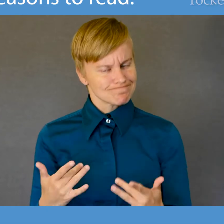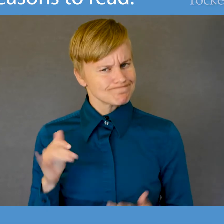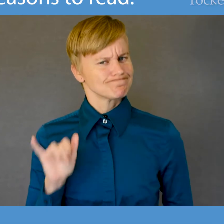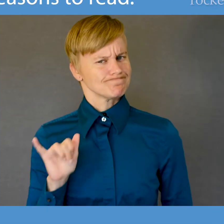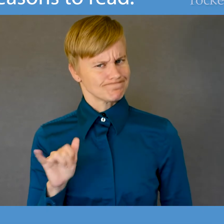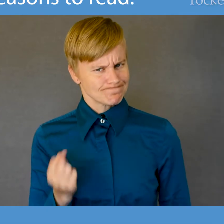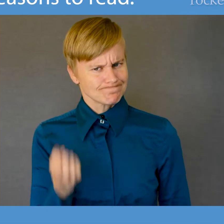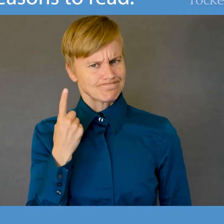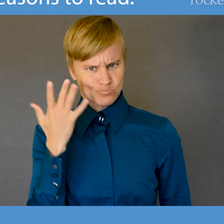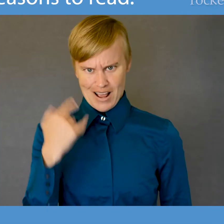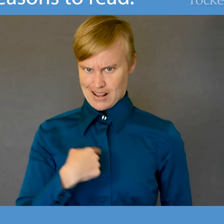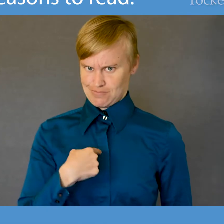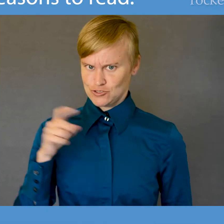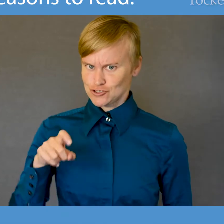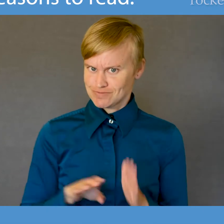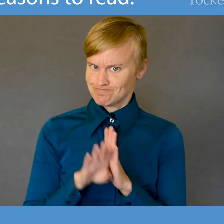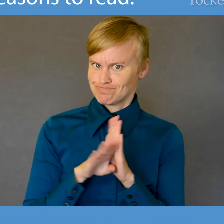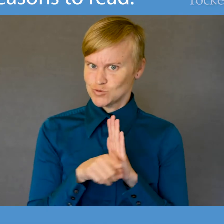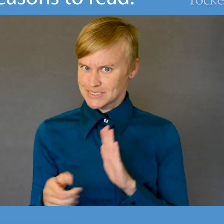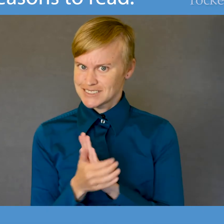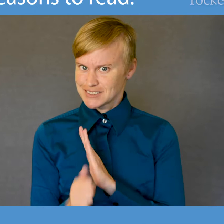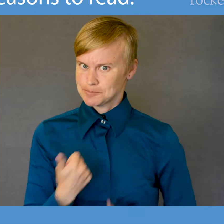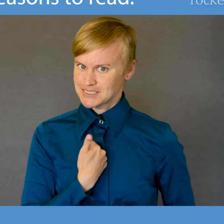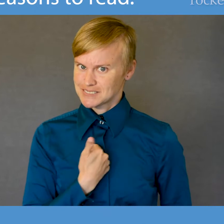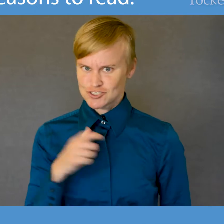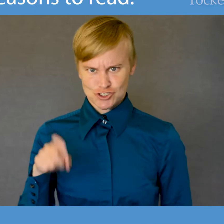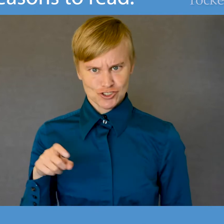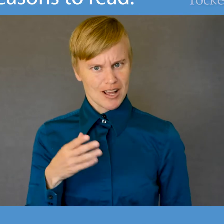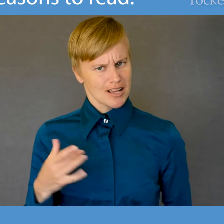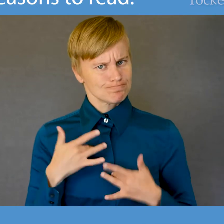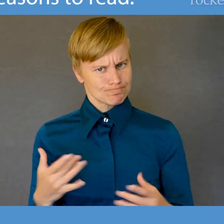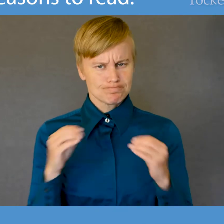they often have a stronger sense of why they might want to develop these skills themselves.